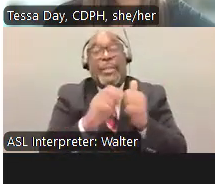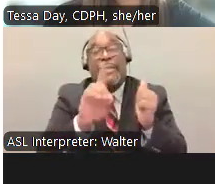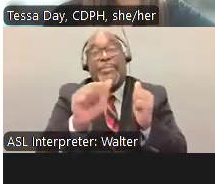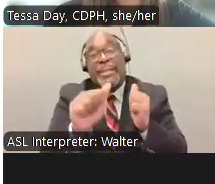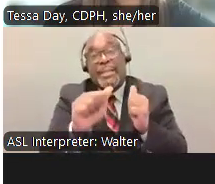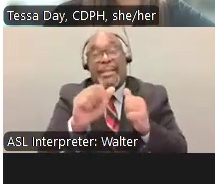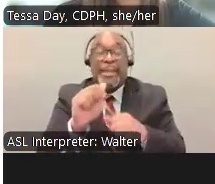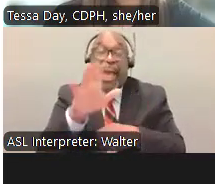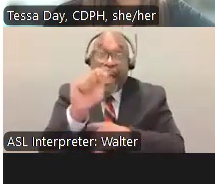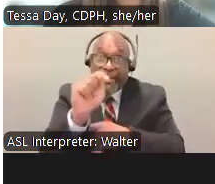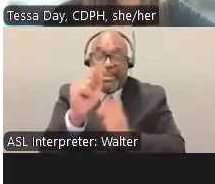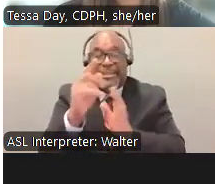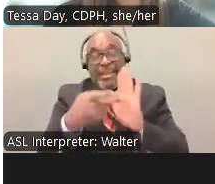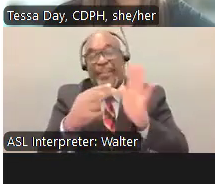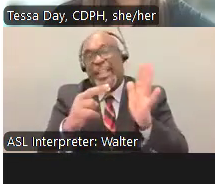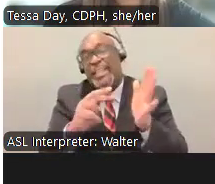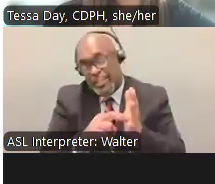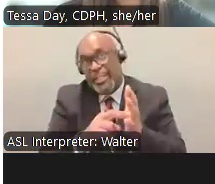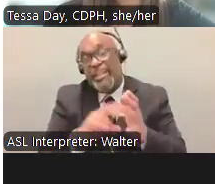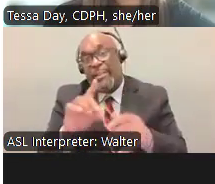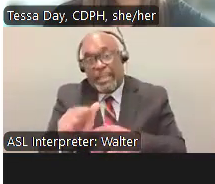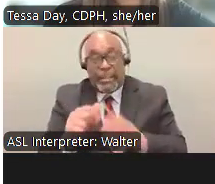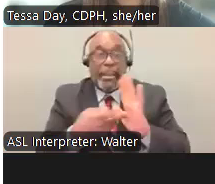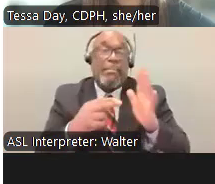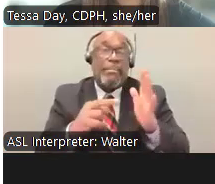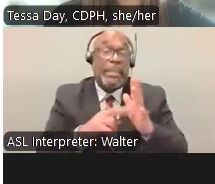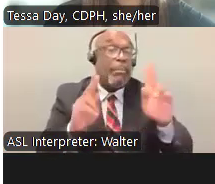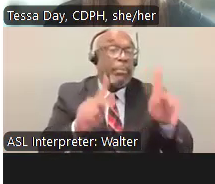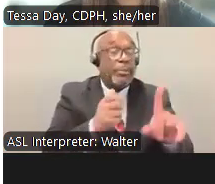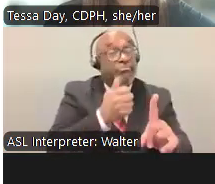13:20:24 definition, which is a person 13:20:27 who has a physical or mental